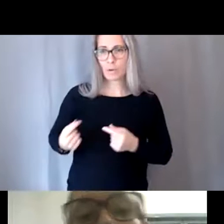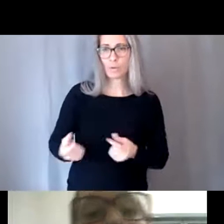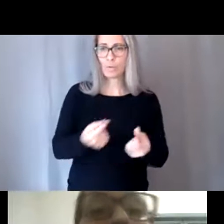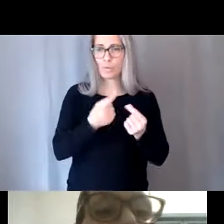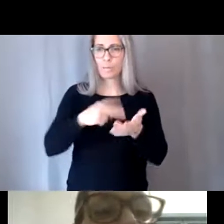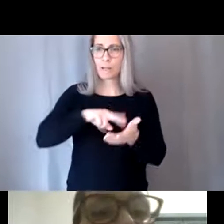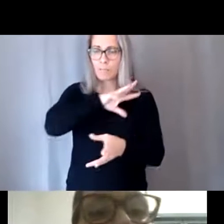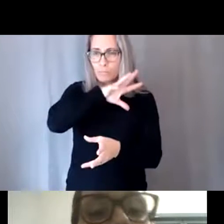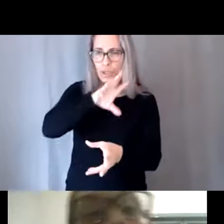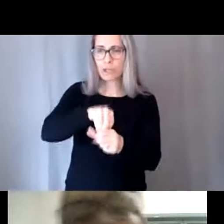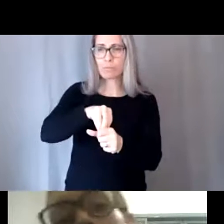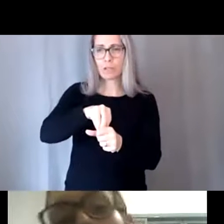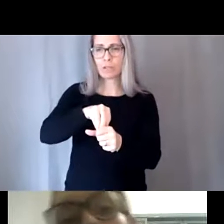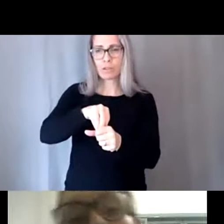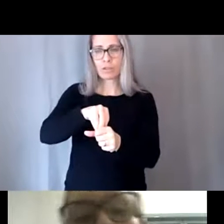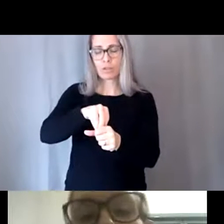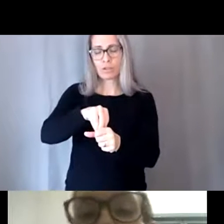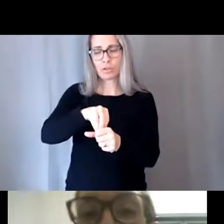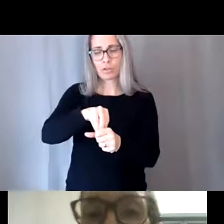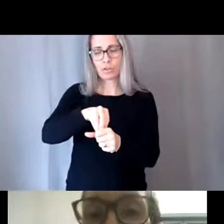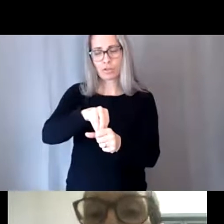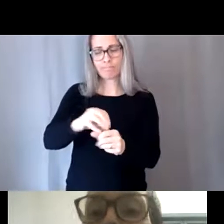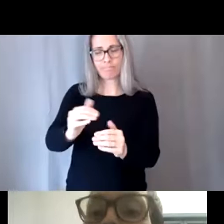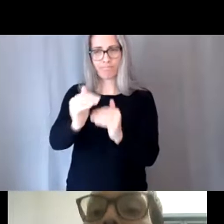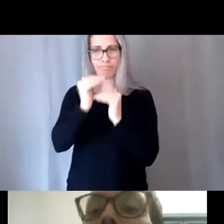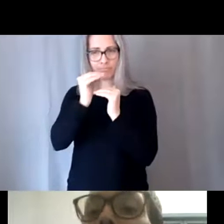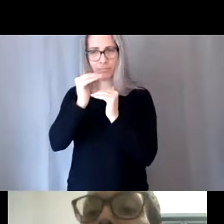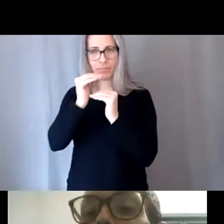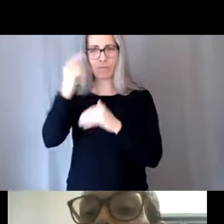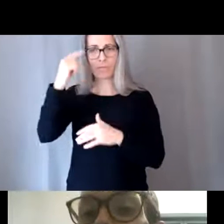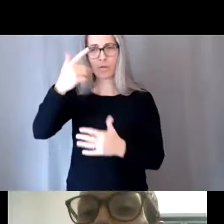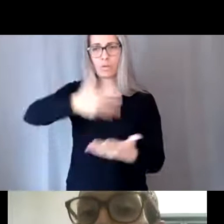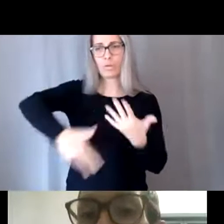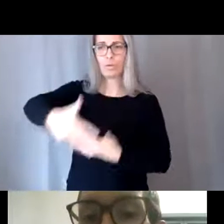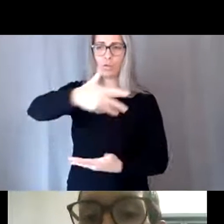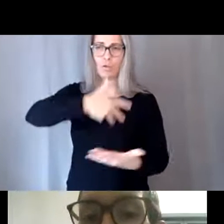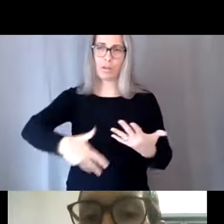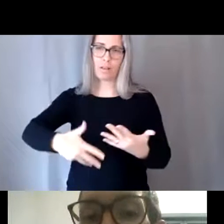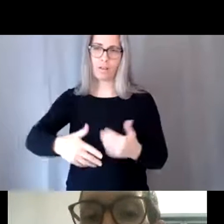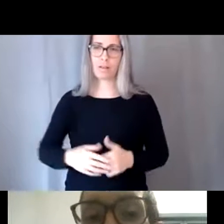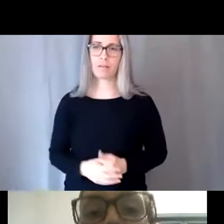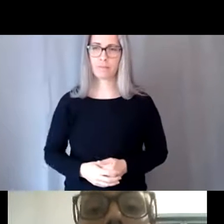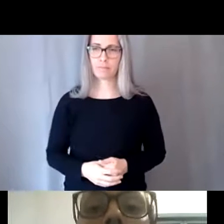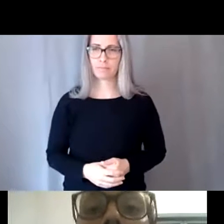participation in restriction in social environments or community